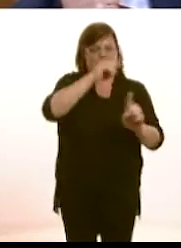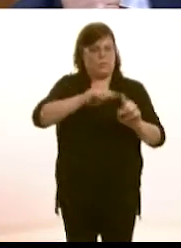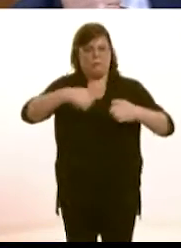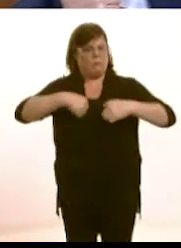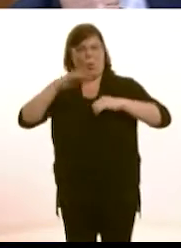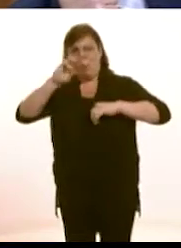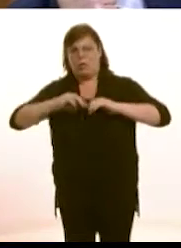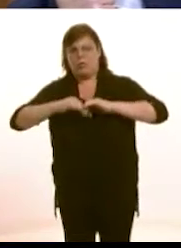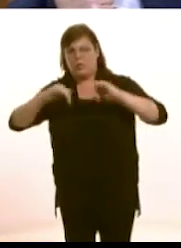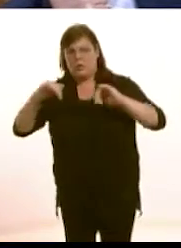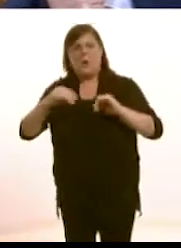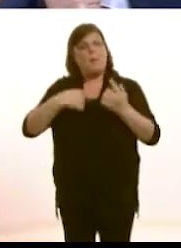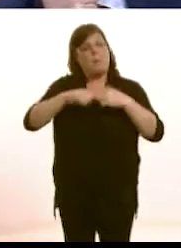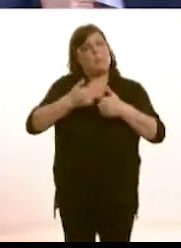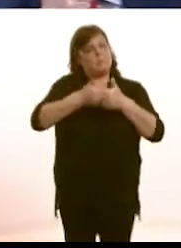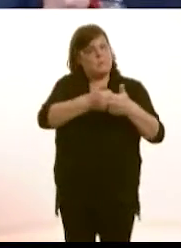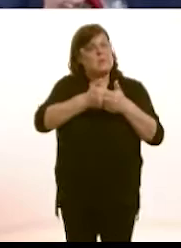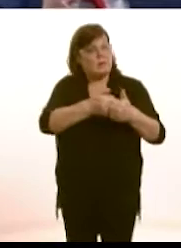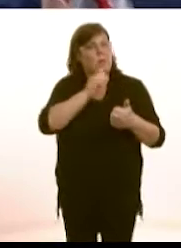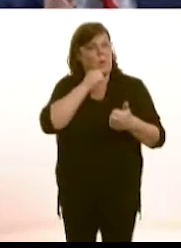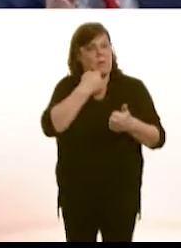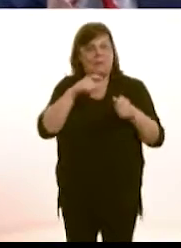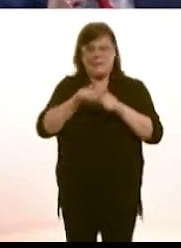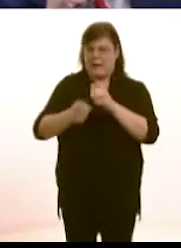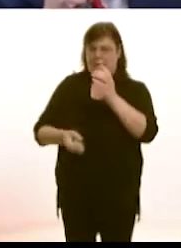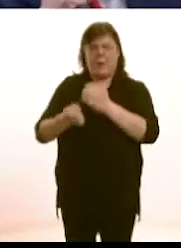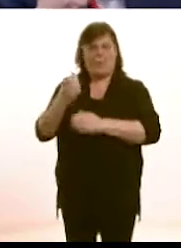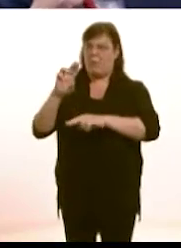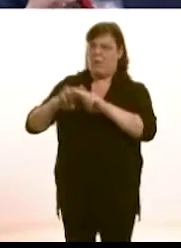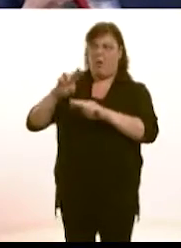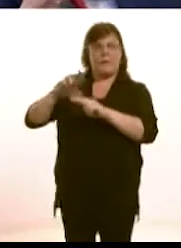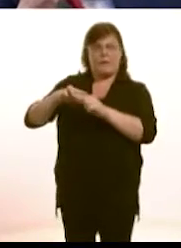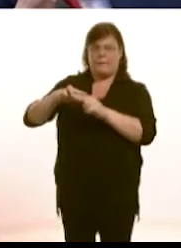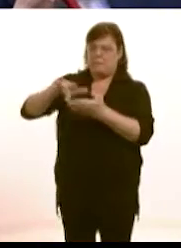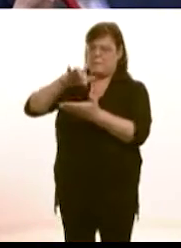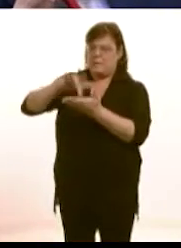That said, of course, we are there to assist, as we did with the Cardiff city deal bid,